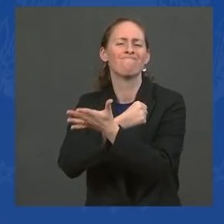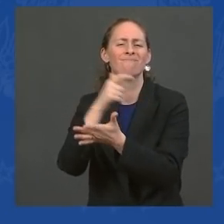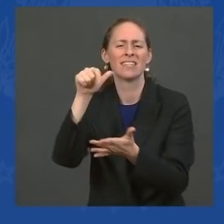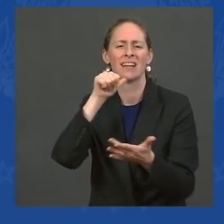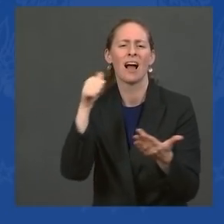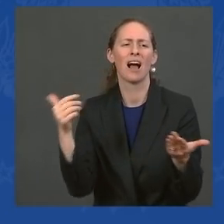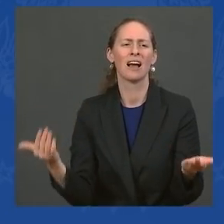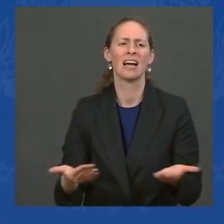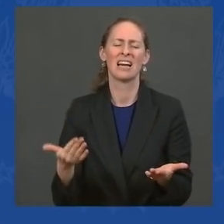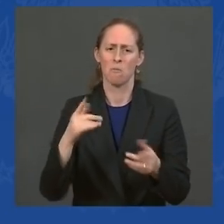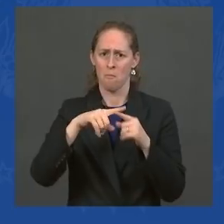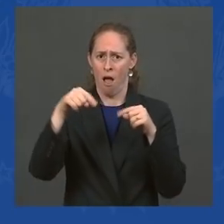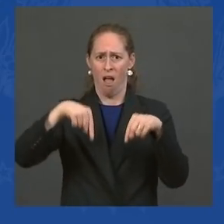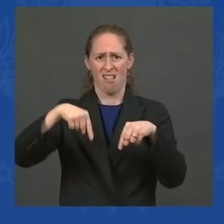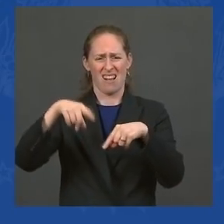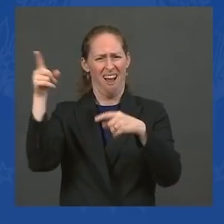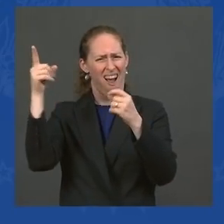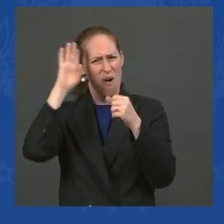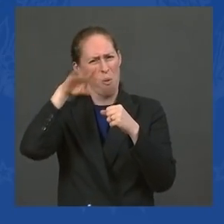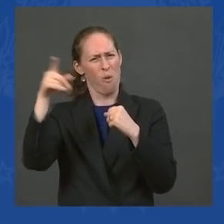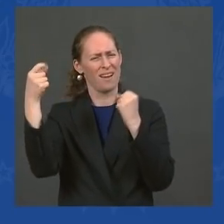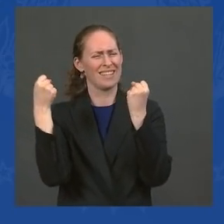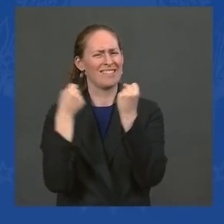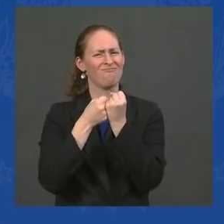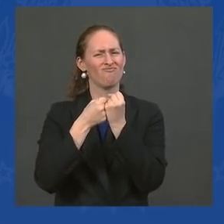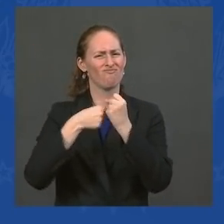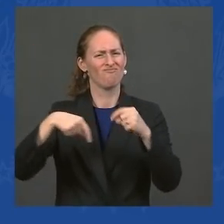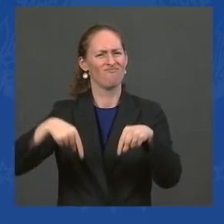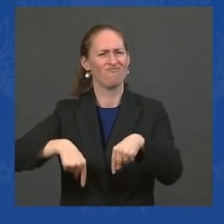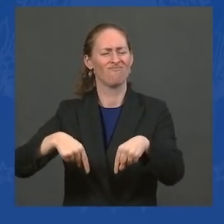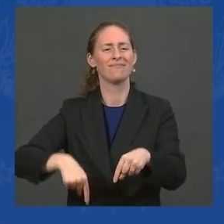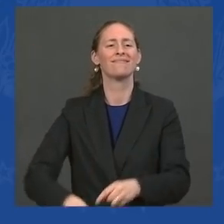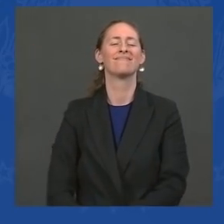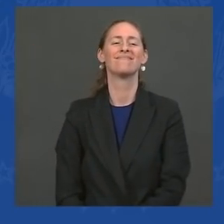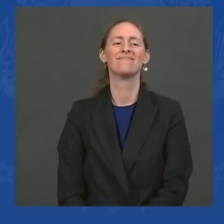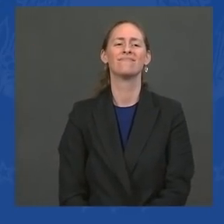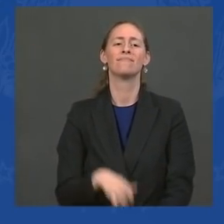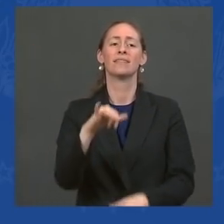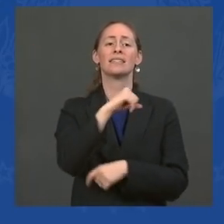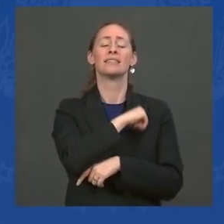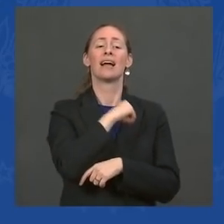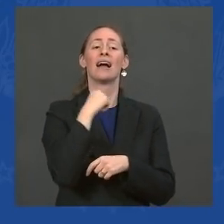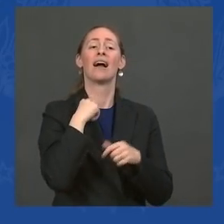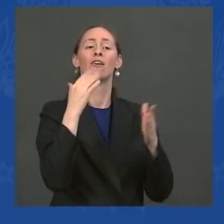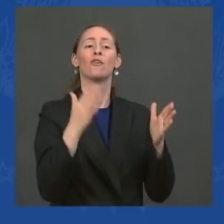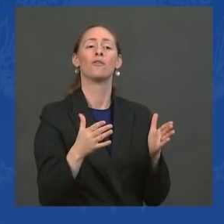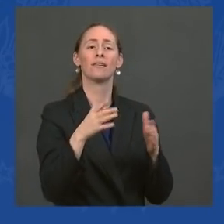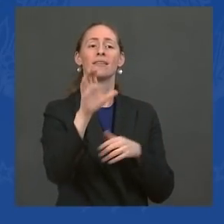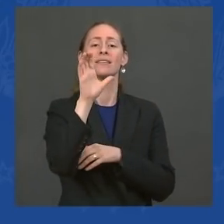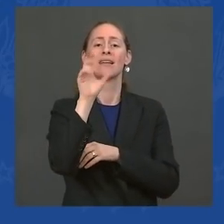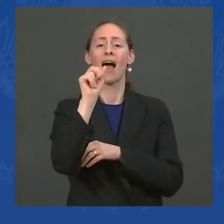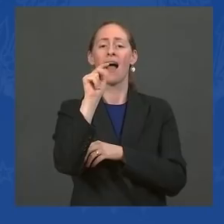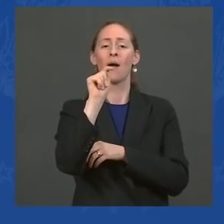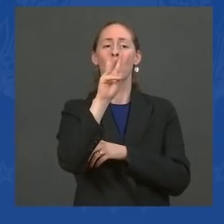And, Maria -- Senator Cantwell, thank you for your really hard, consistent, unrelenting work on these issues.